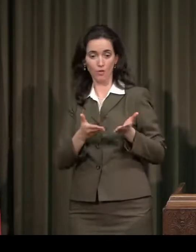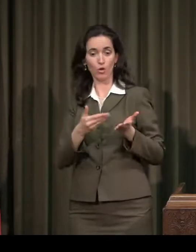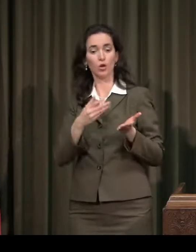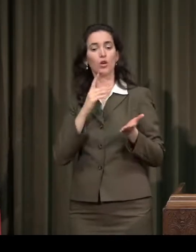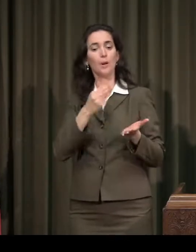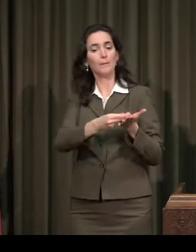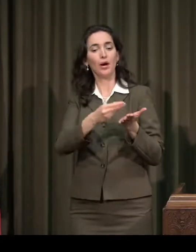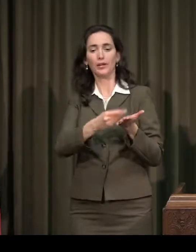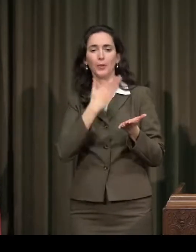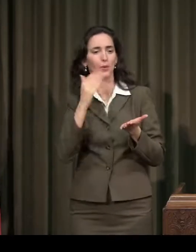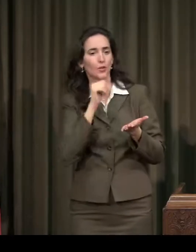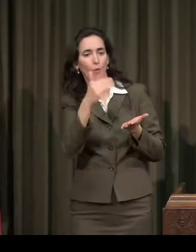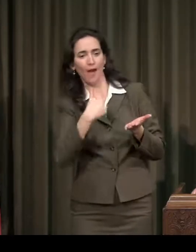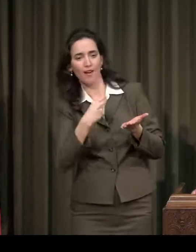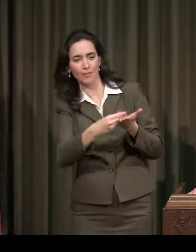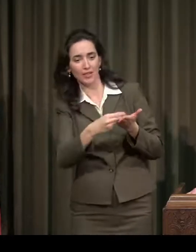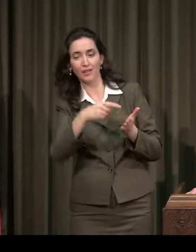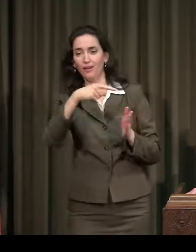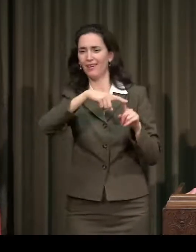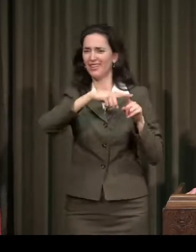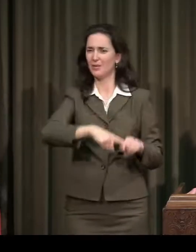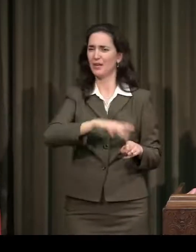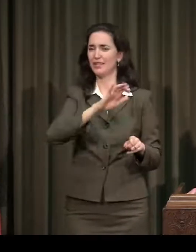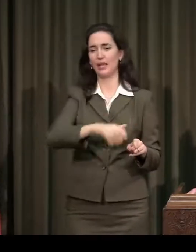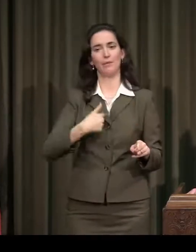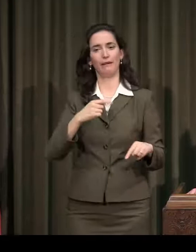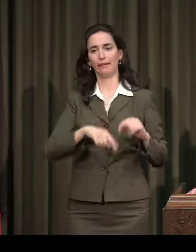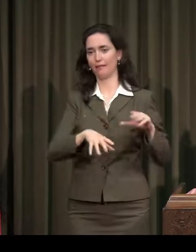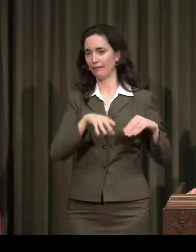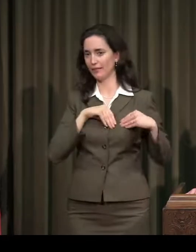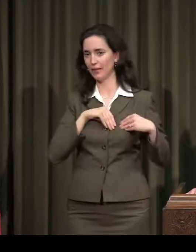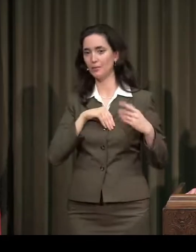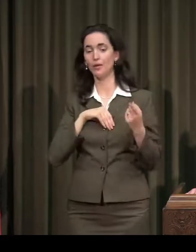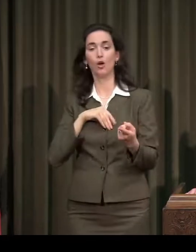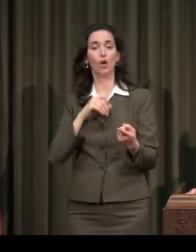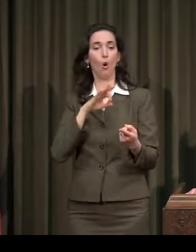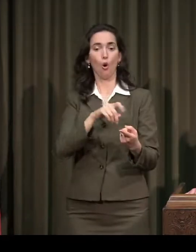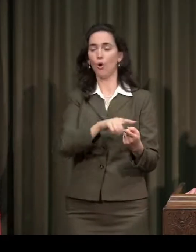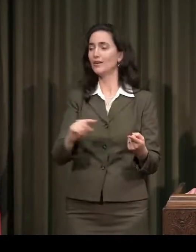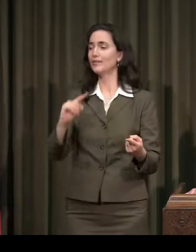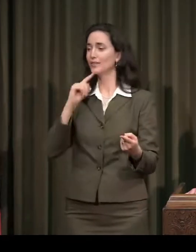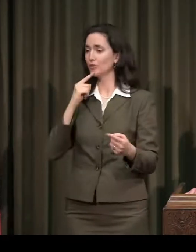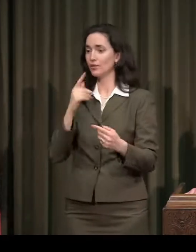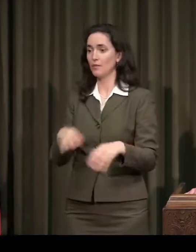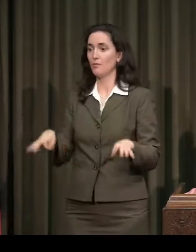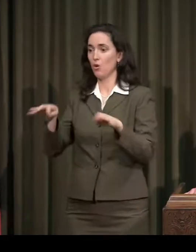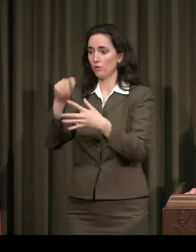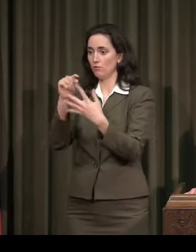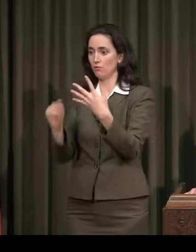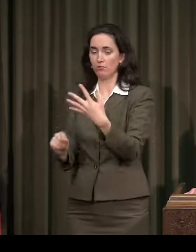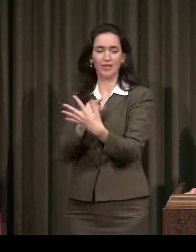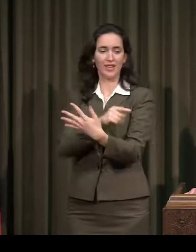that threatens our bond rating or that fails to adequately fund critical priorities now there's some other